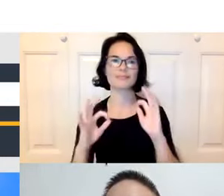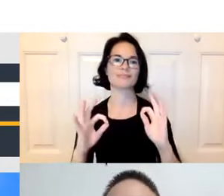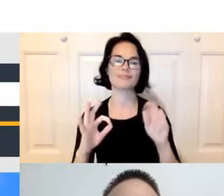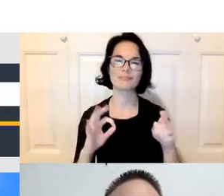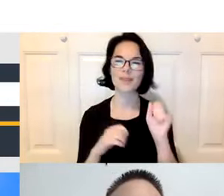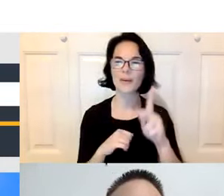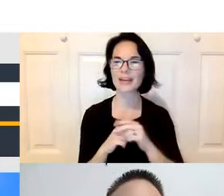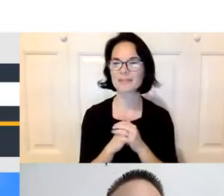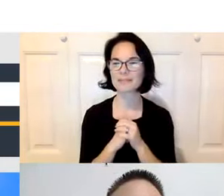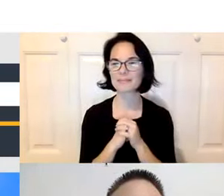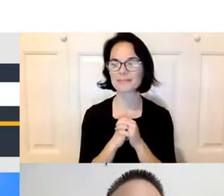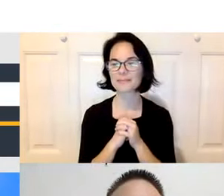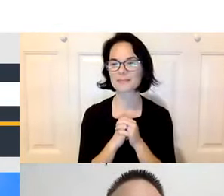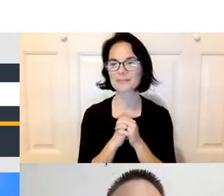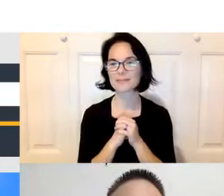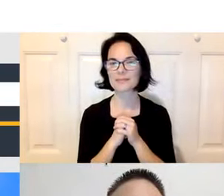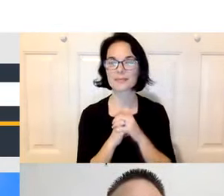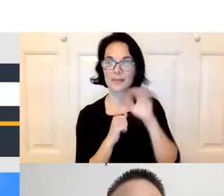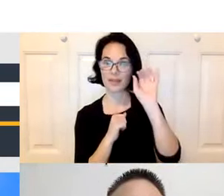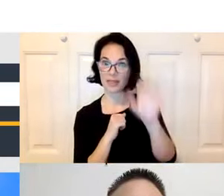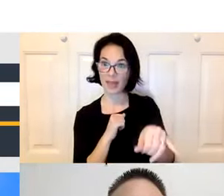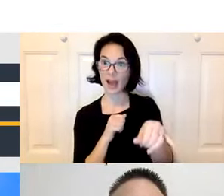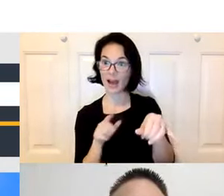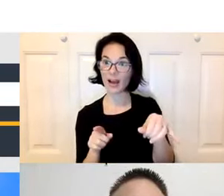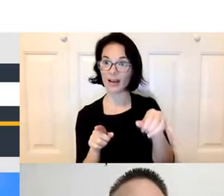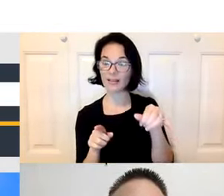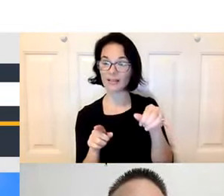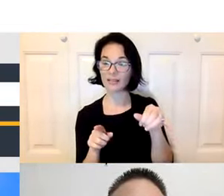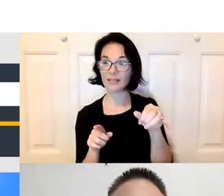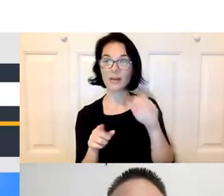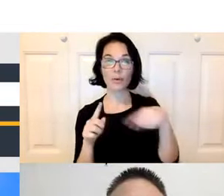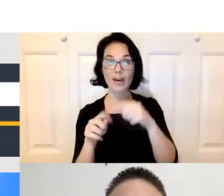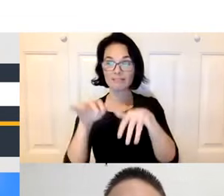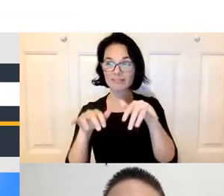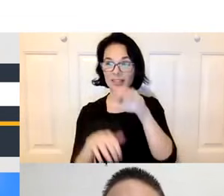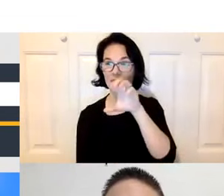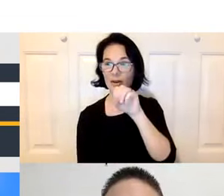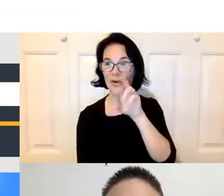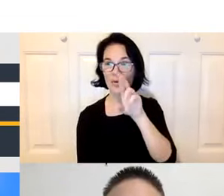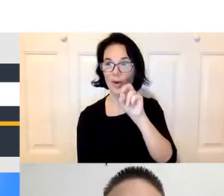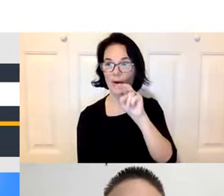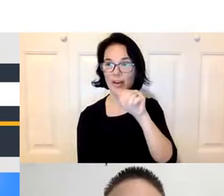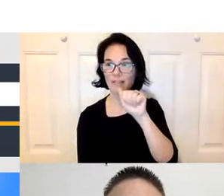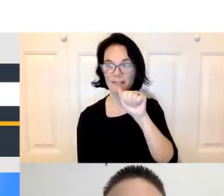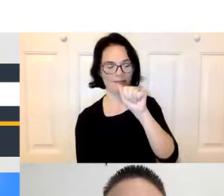This is what the homepage looks like when you type in coronavirus-sd.com.